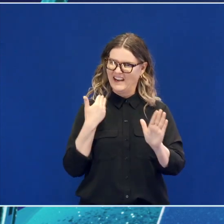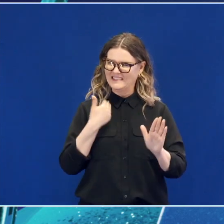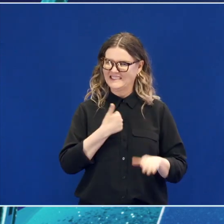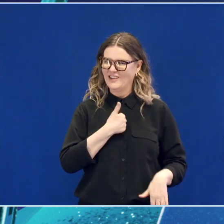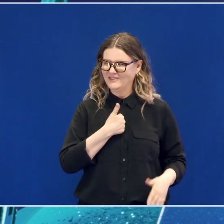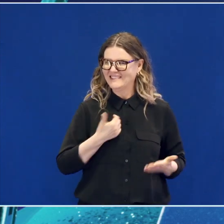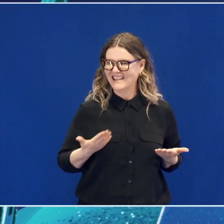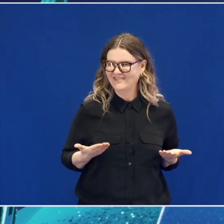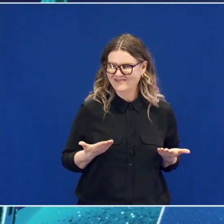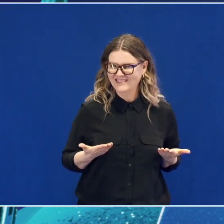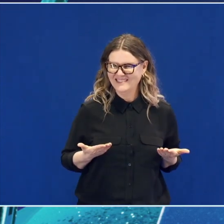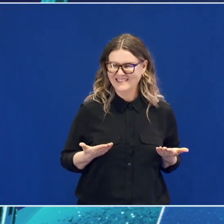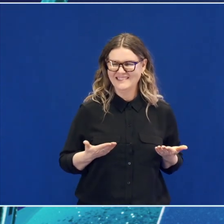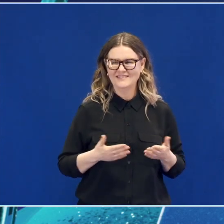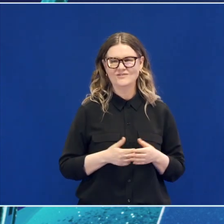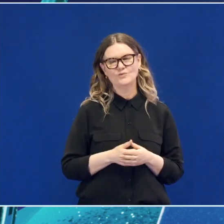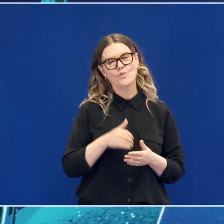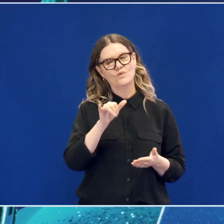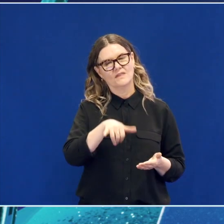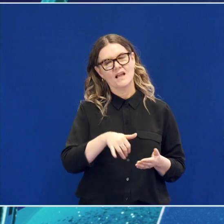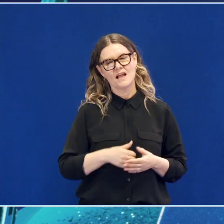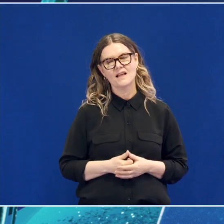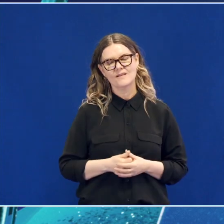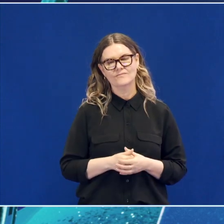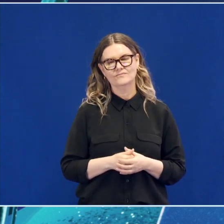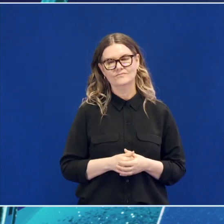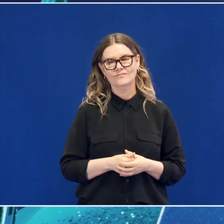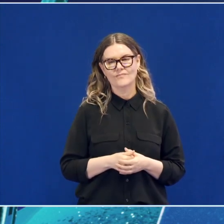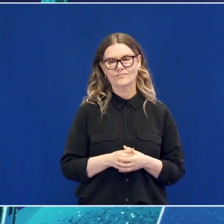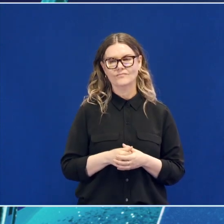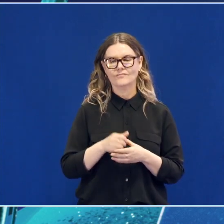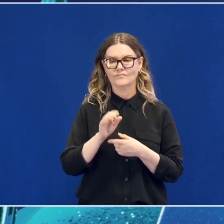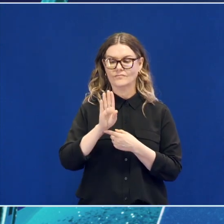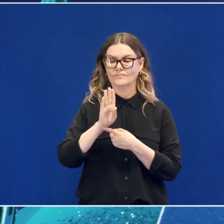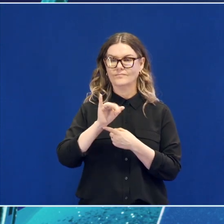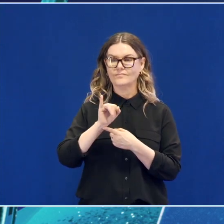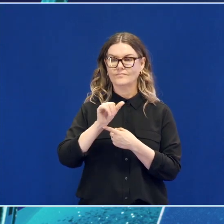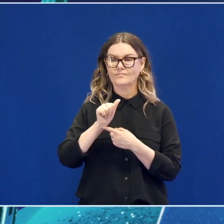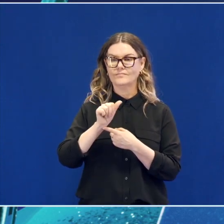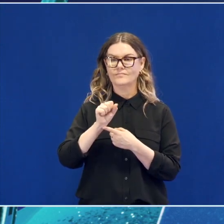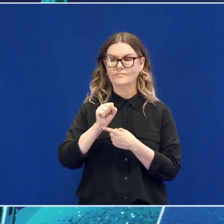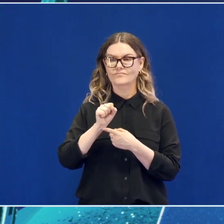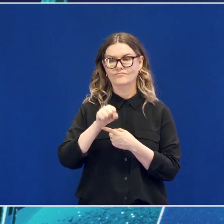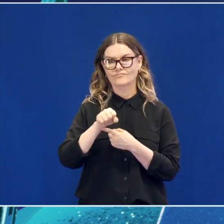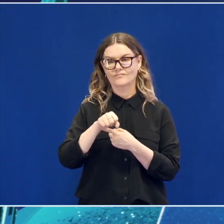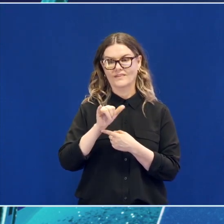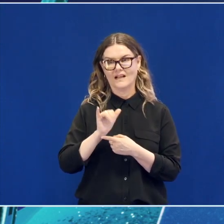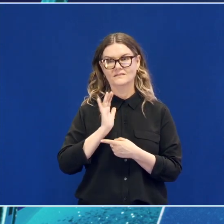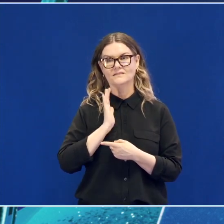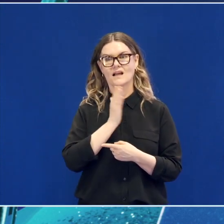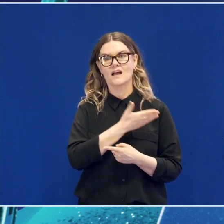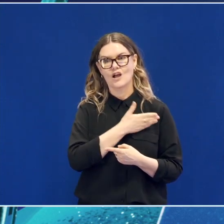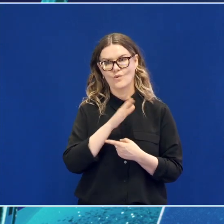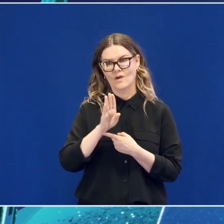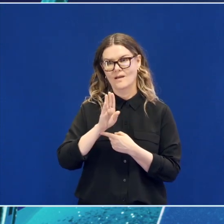and we need to work diligently to remove that bias. But for the purposes of this discussion,